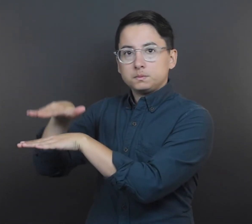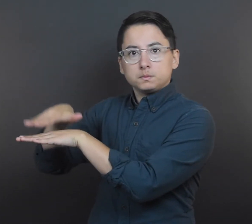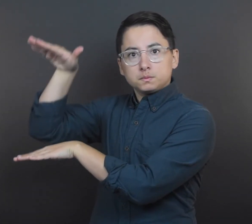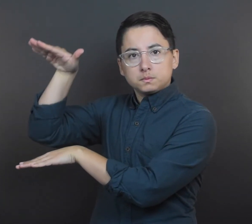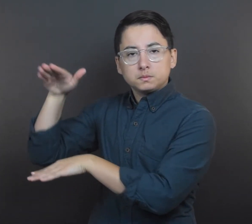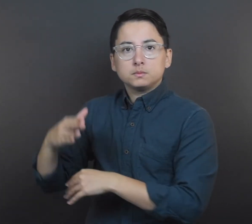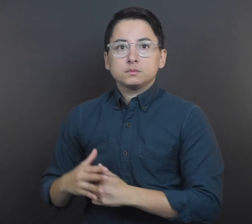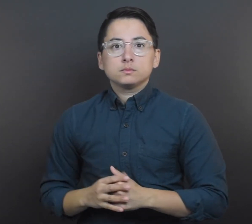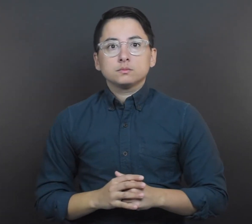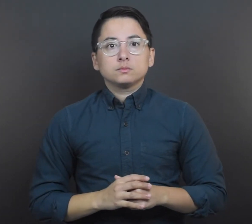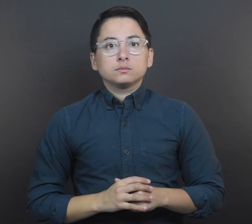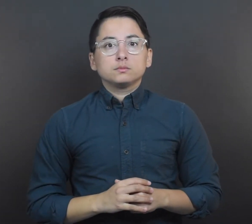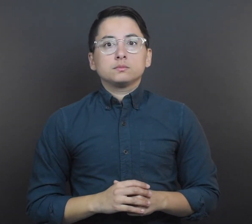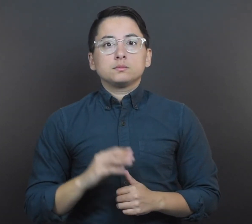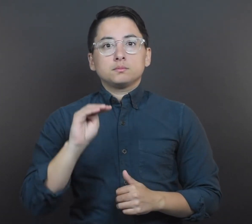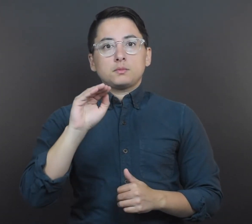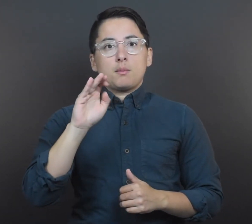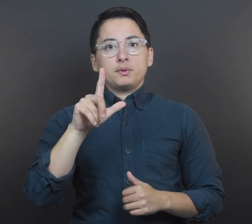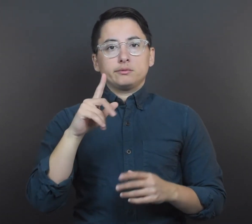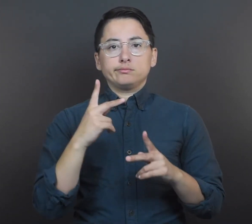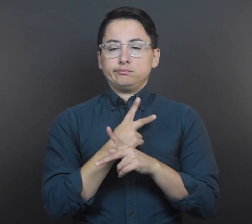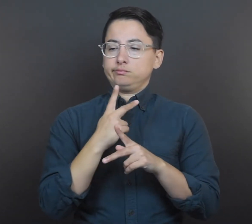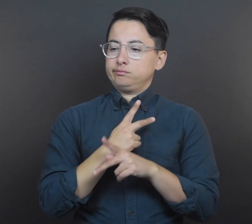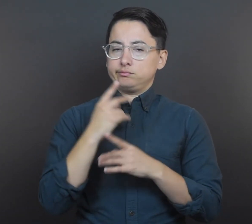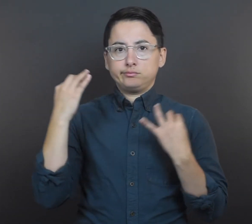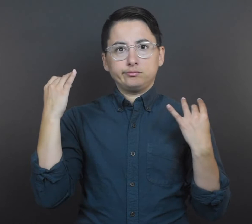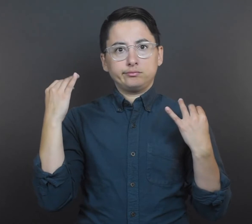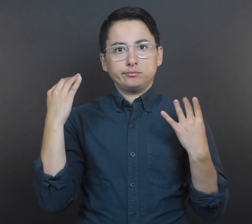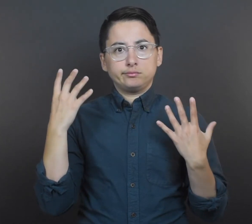‘Save the Children,” Mabel says.